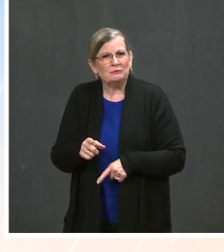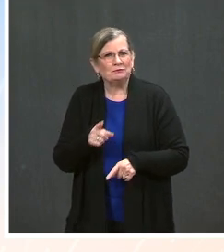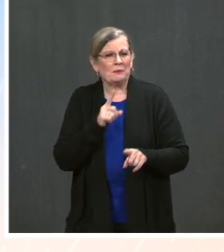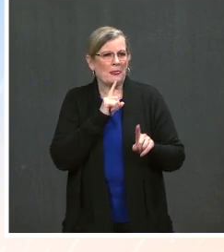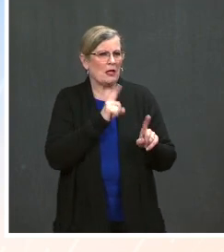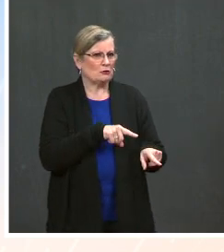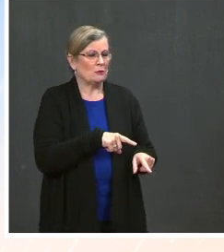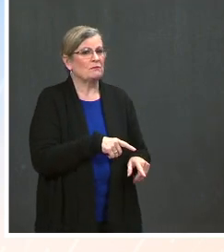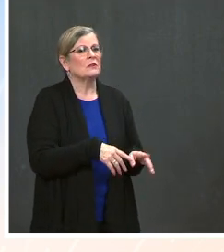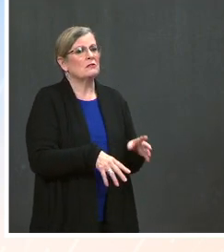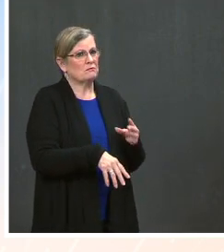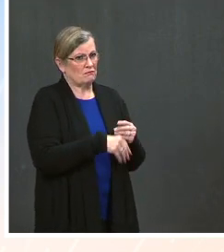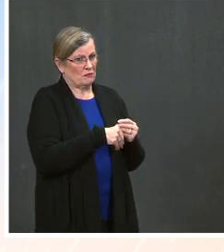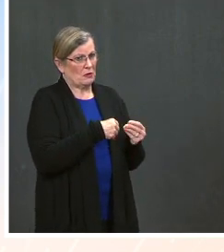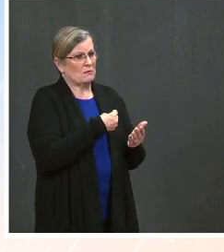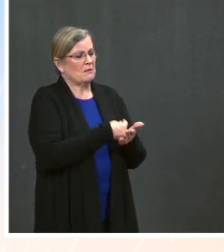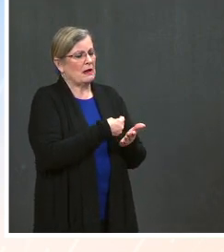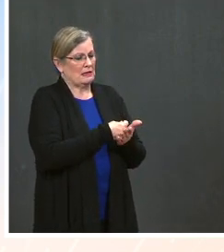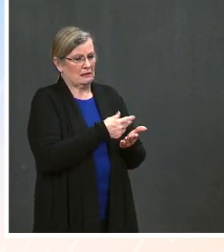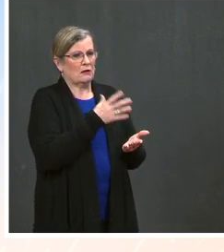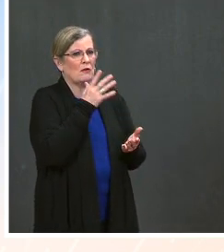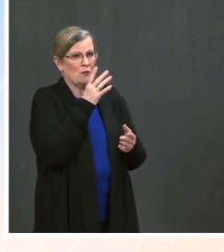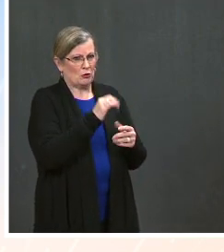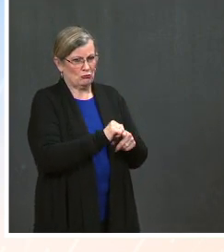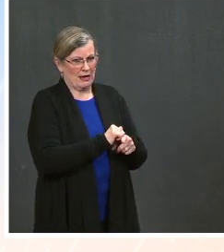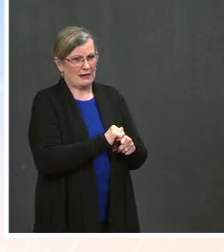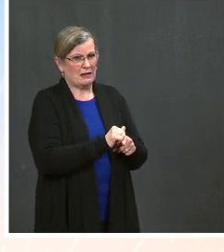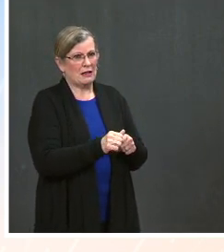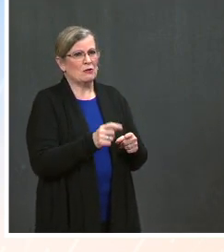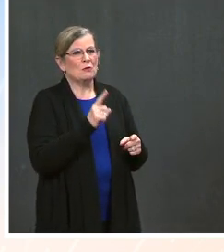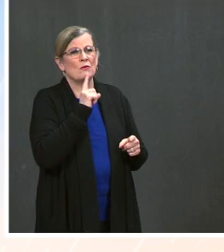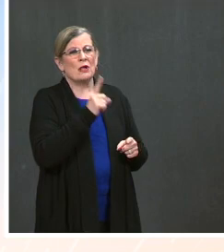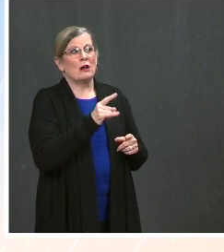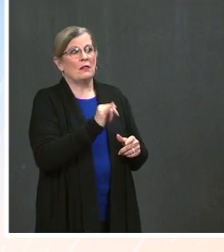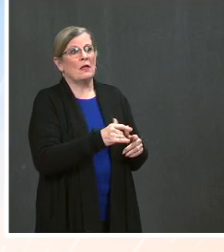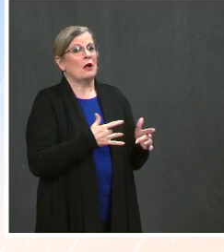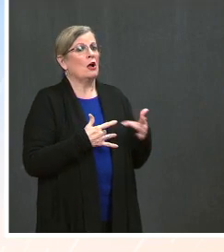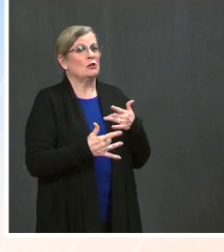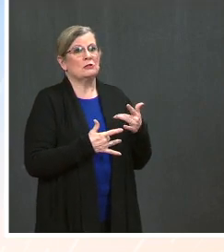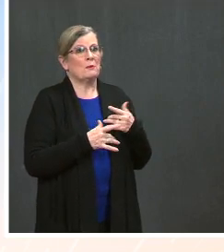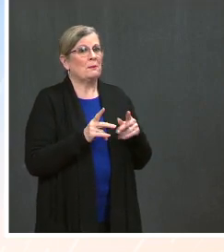a lot of workers are concerned about is COVID-19. People are still afraid of the impacts of COVID-19.